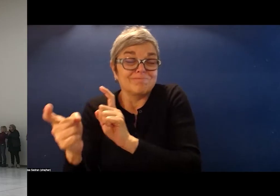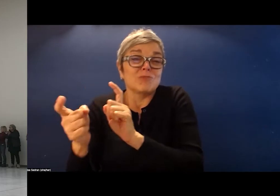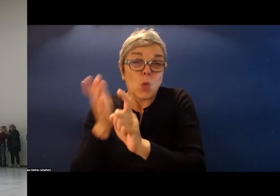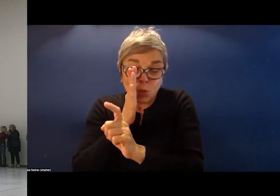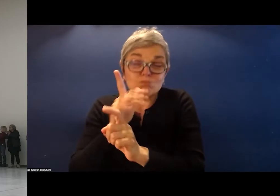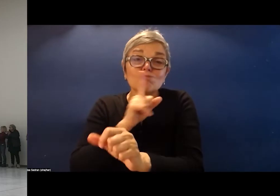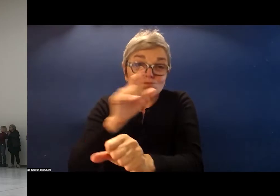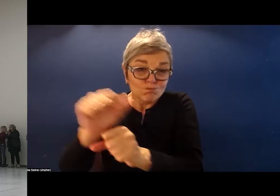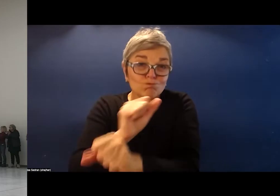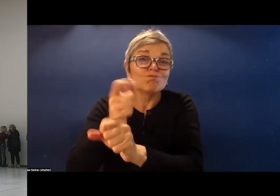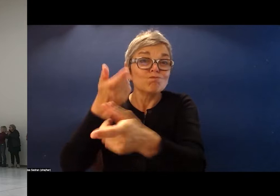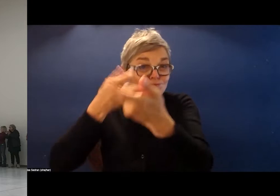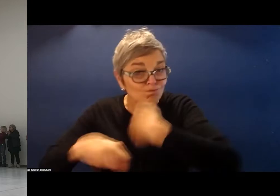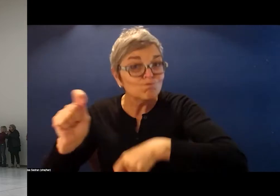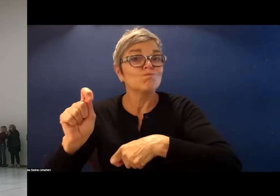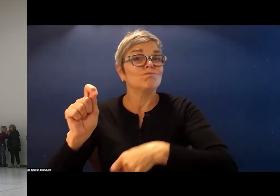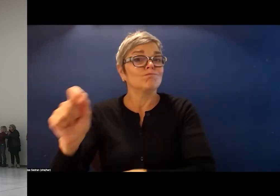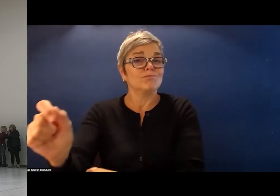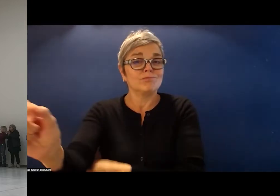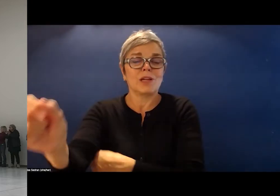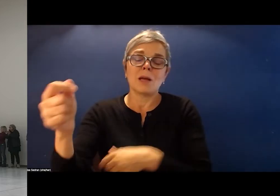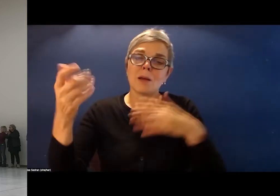I guess it still remains to be seen whether the